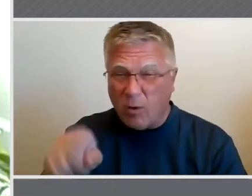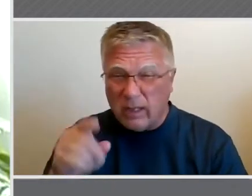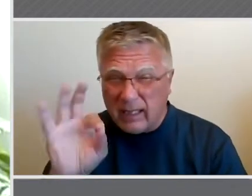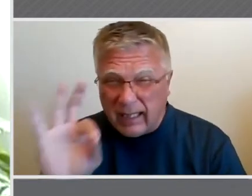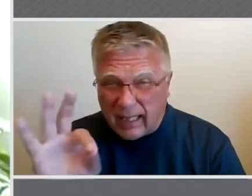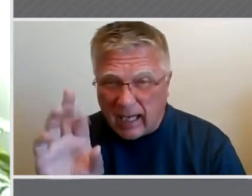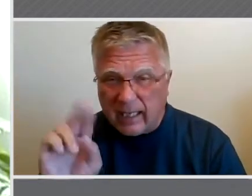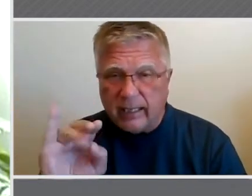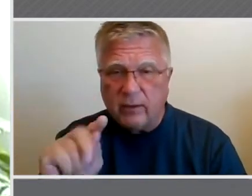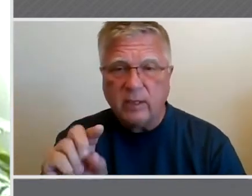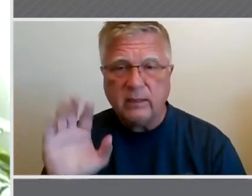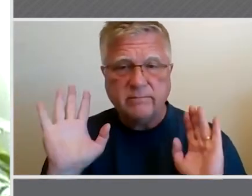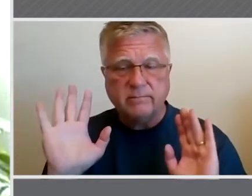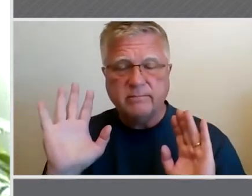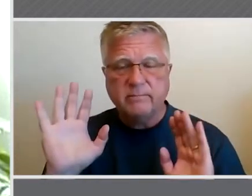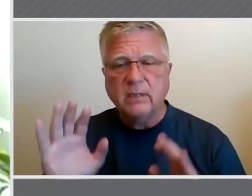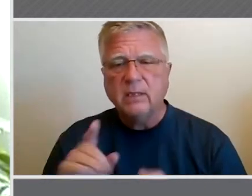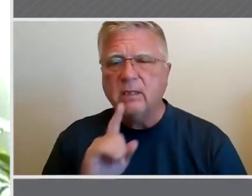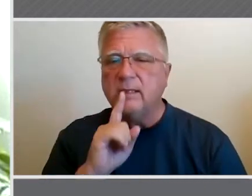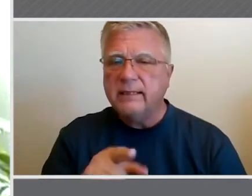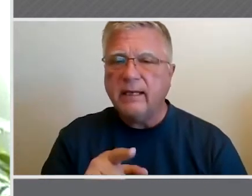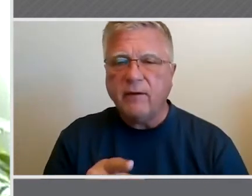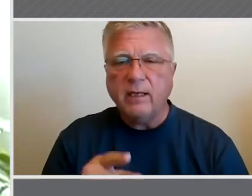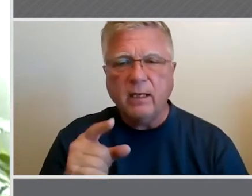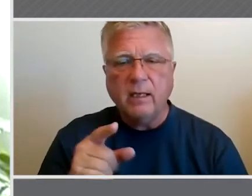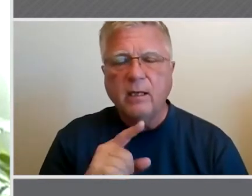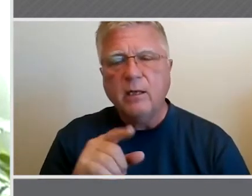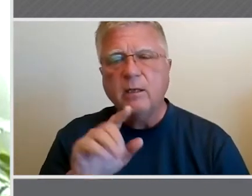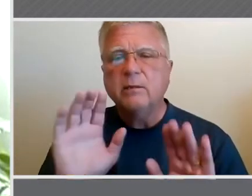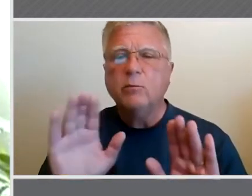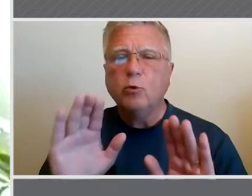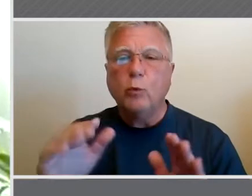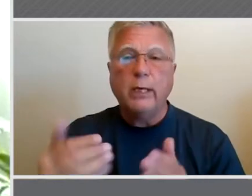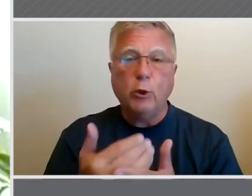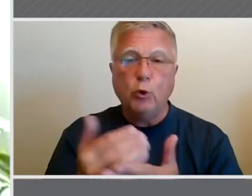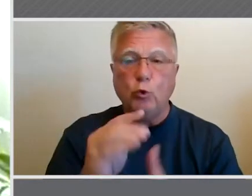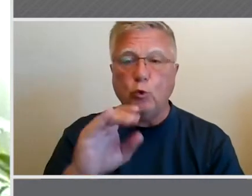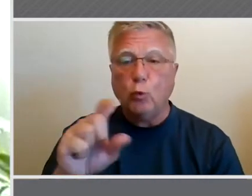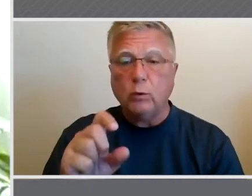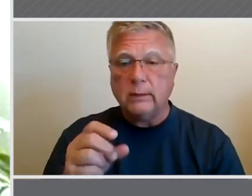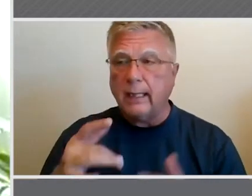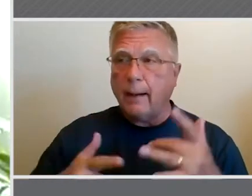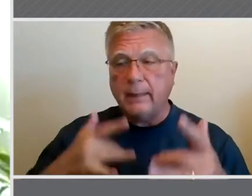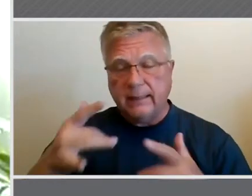So it's definitely I think there's some great new tools available to us I'm excited to see different departments using them.